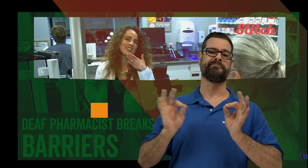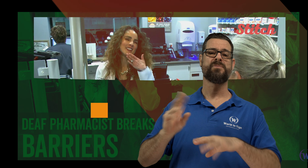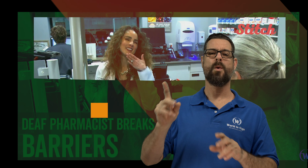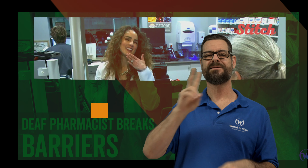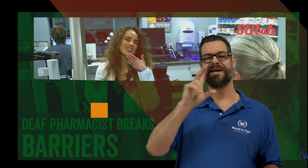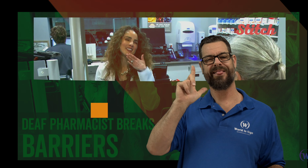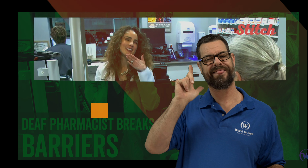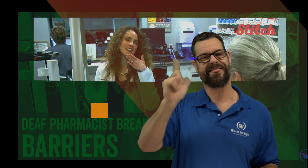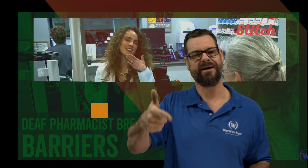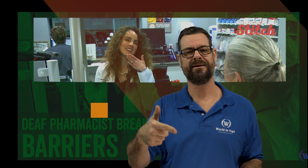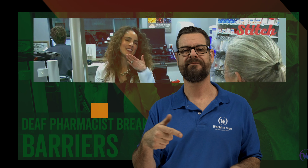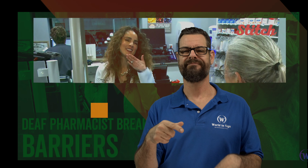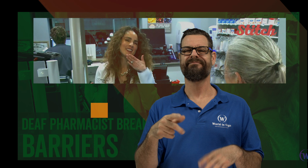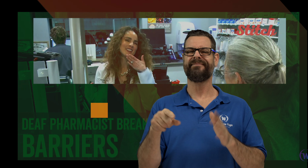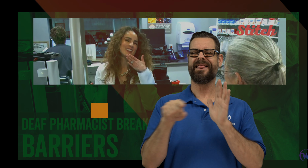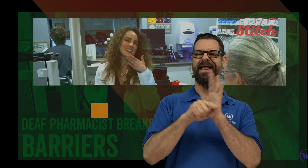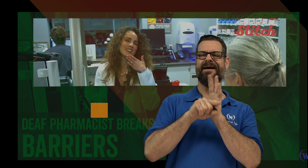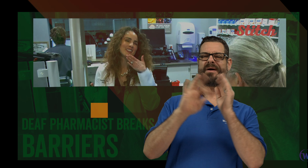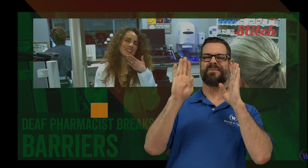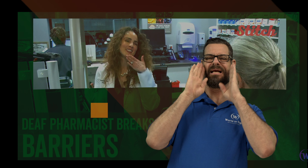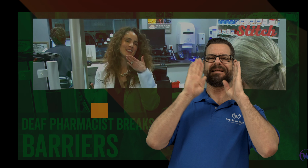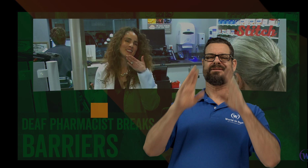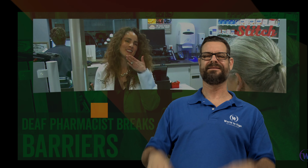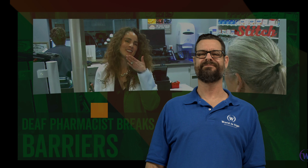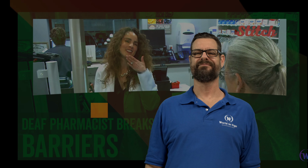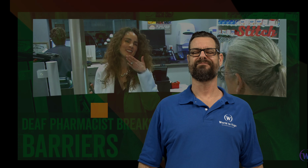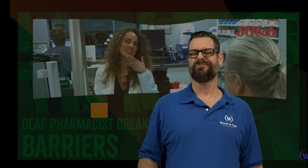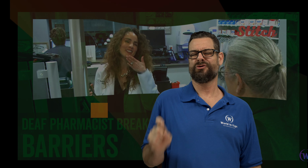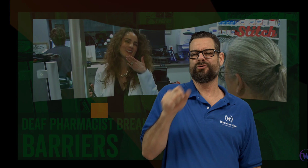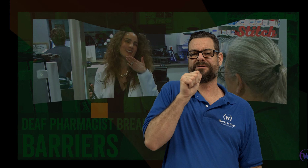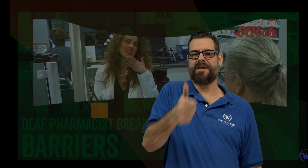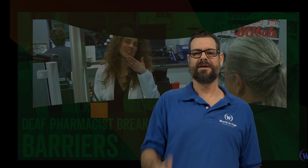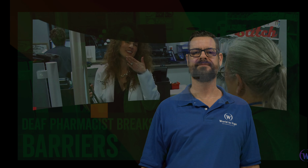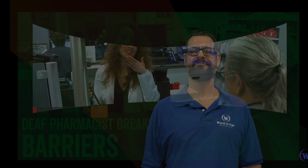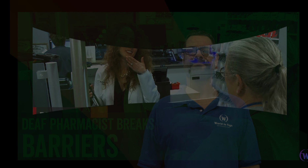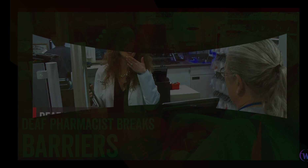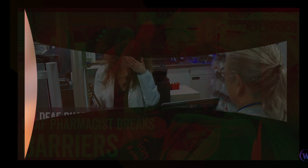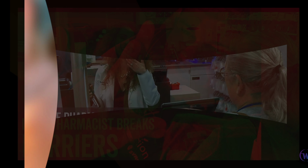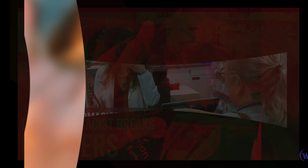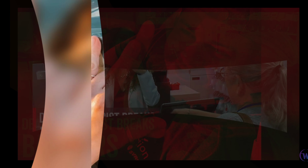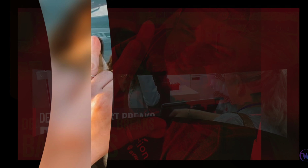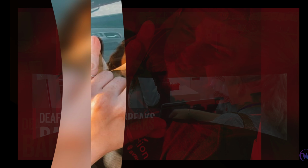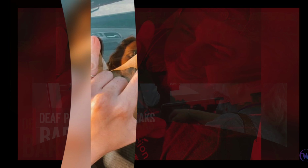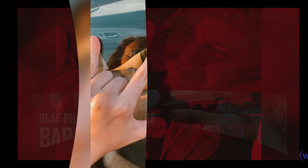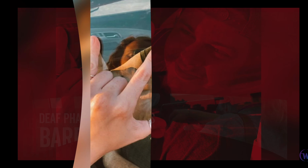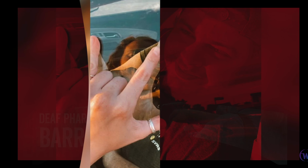they may ignore that person, trivialize the interaction, and this negative attention really is inappropriate.